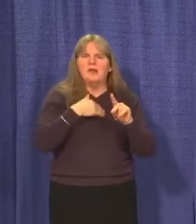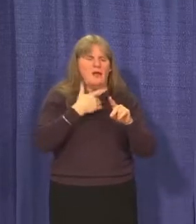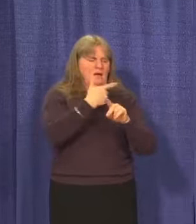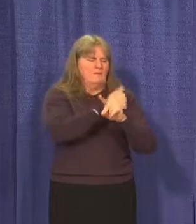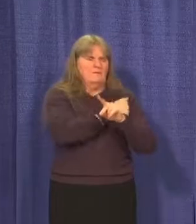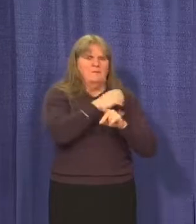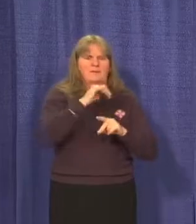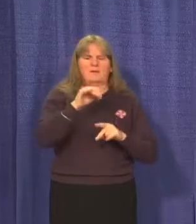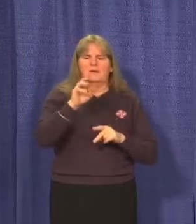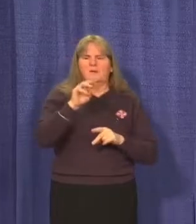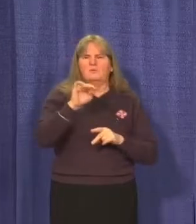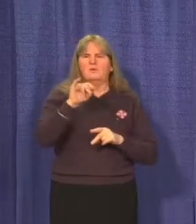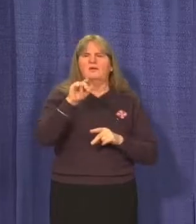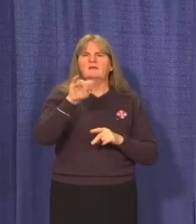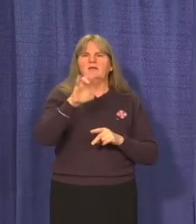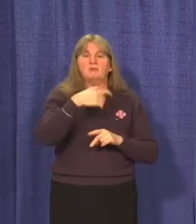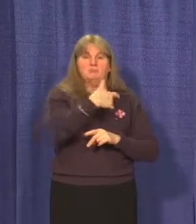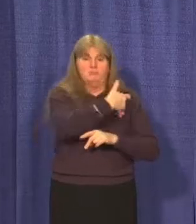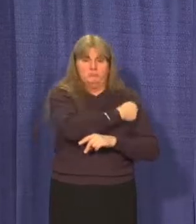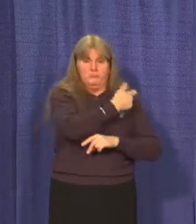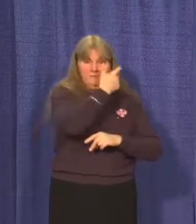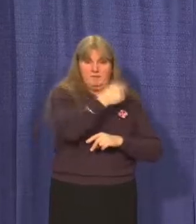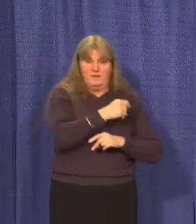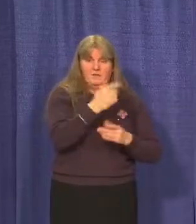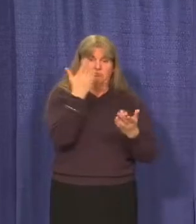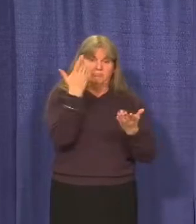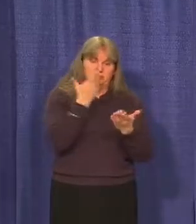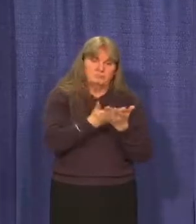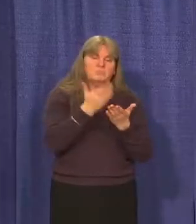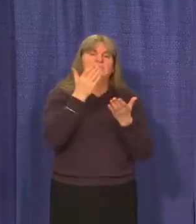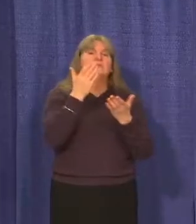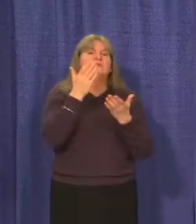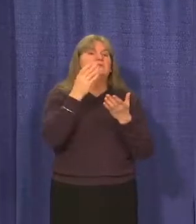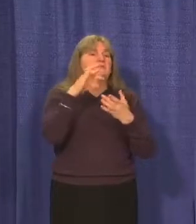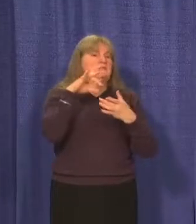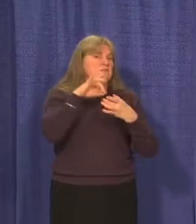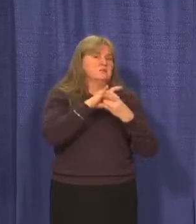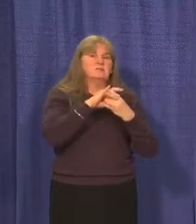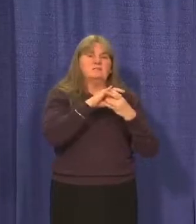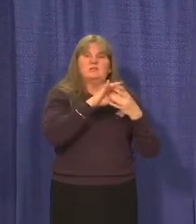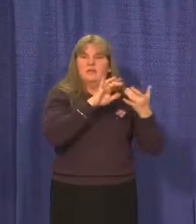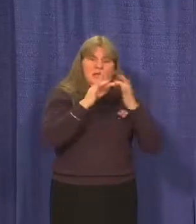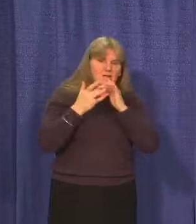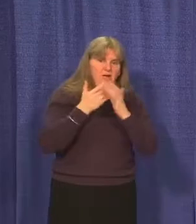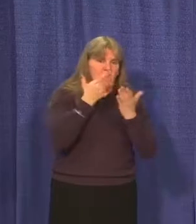is ideally entered as the immunization takes place. That IT support, and backup